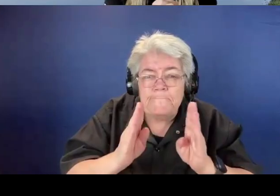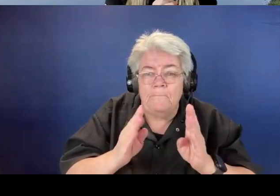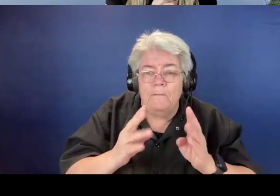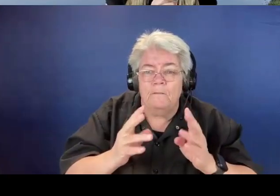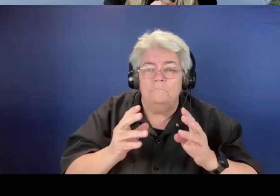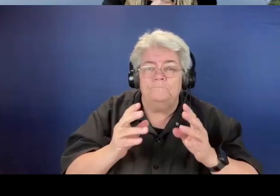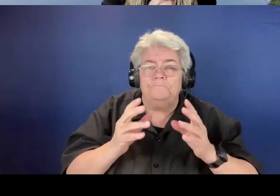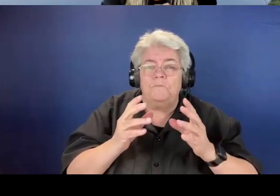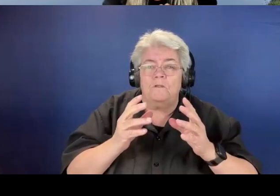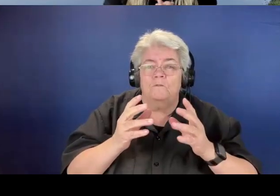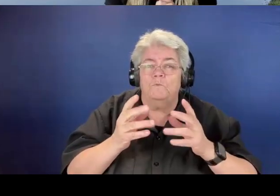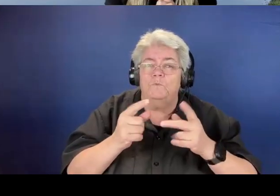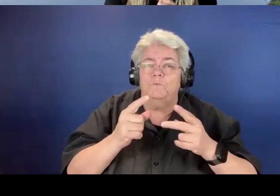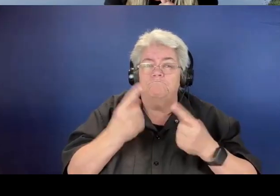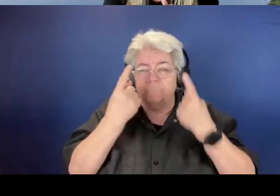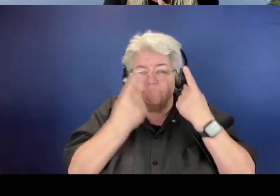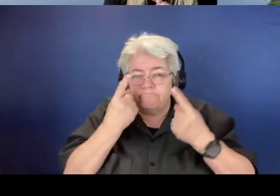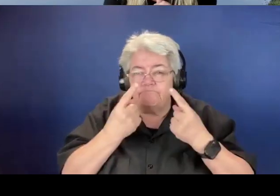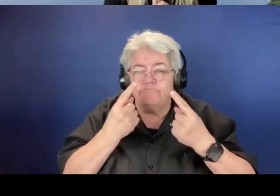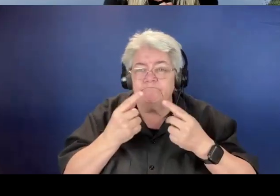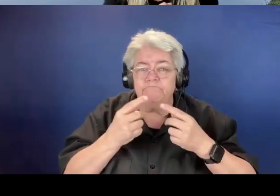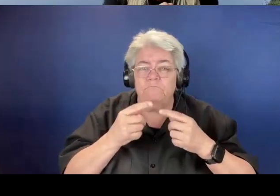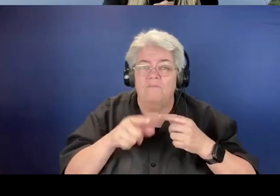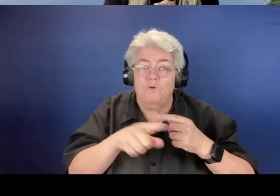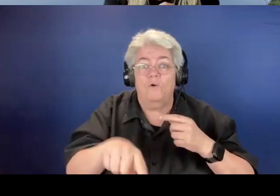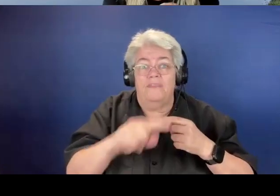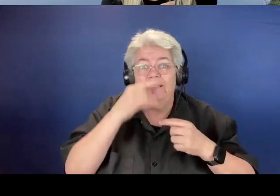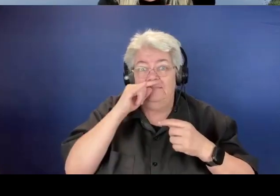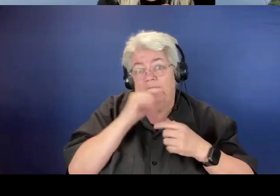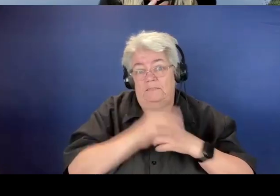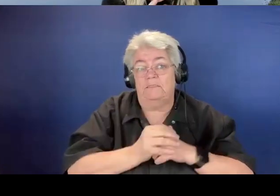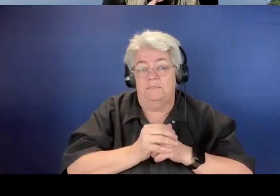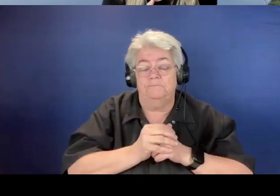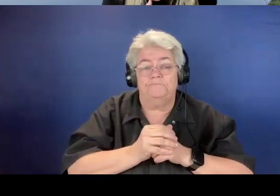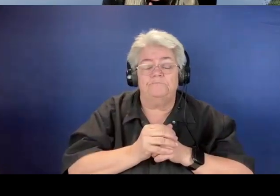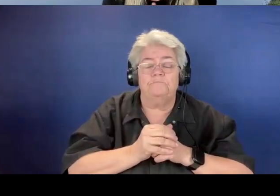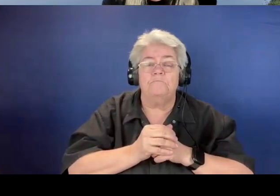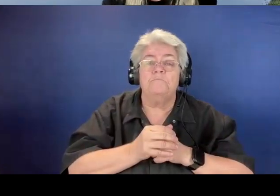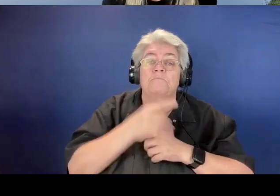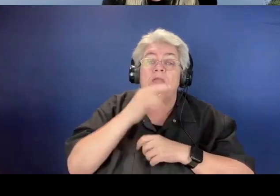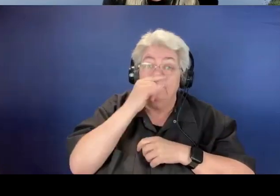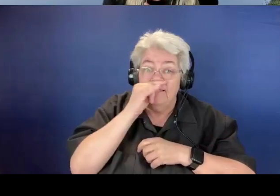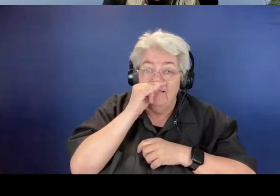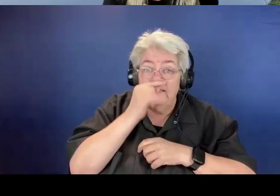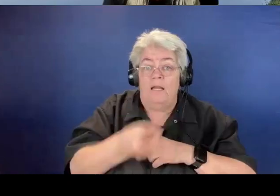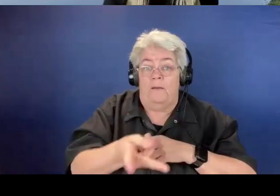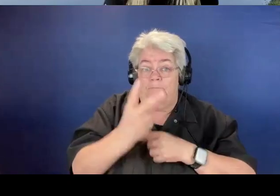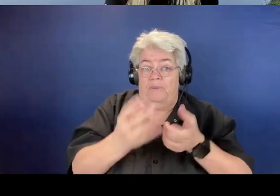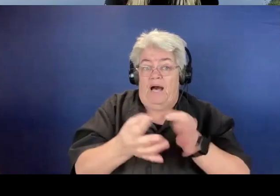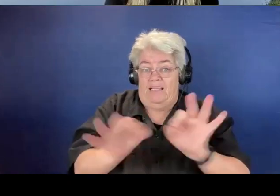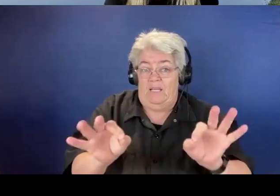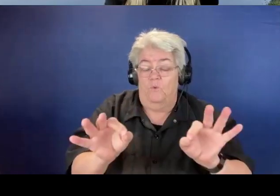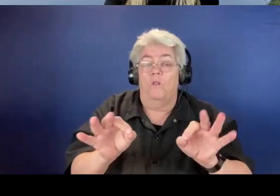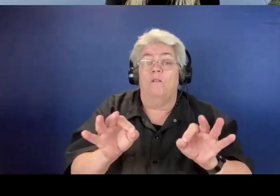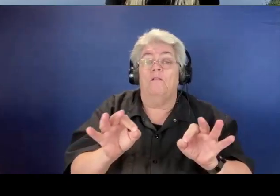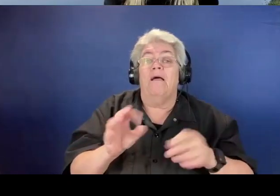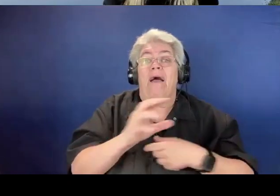to take when you're looking at these kids. A bilingual with a language disorder will likely demonstrate some error